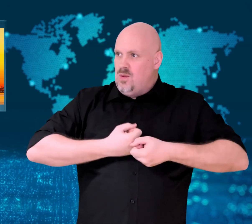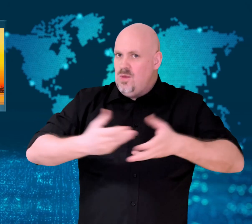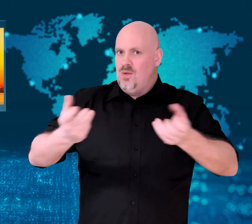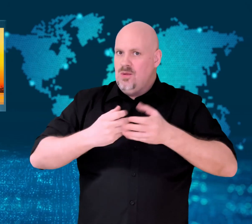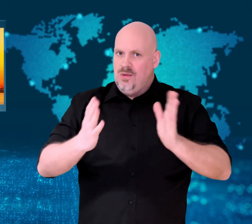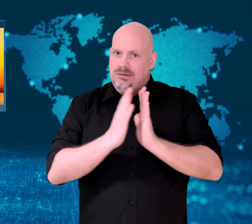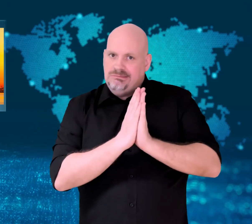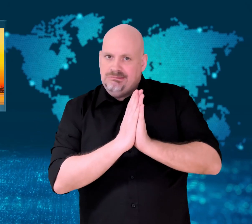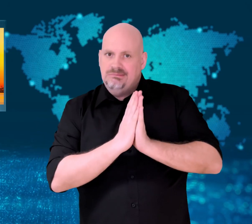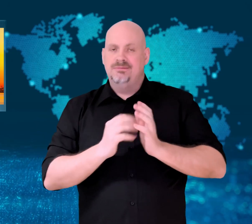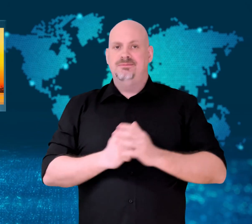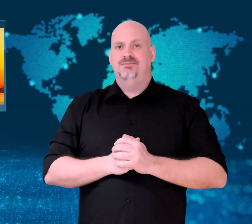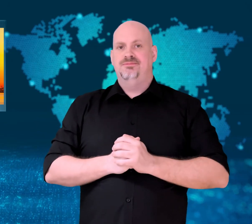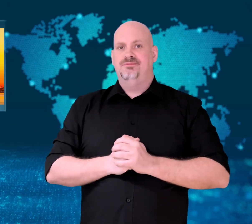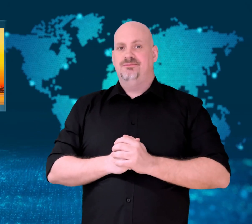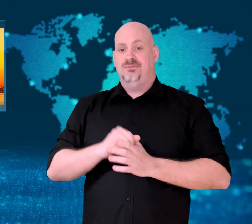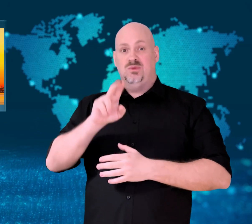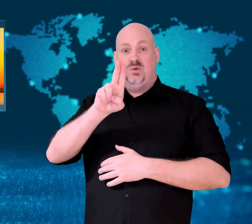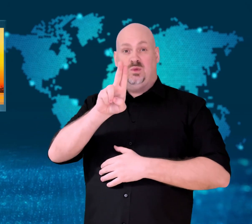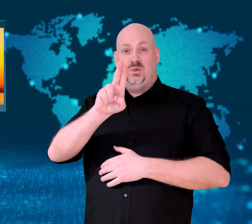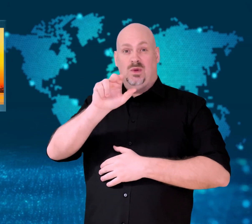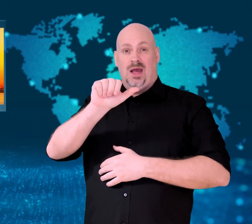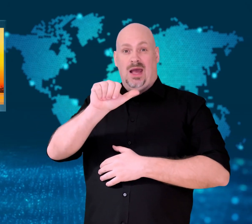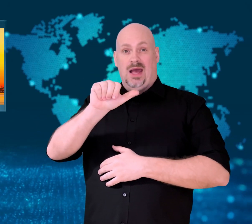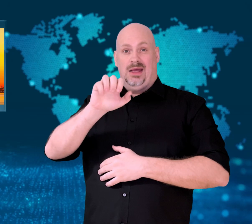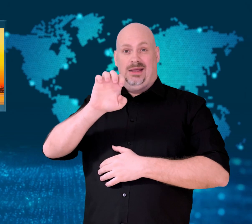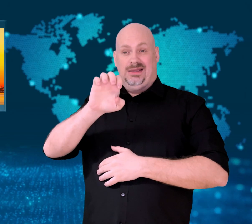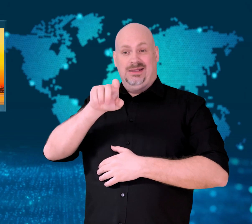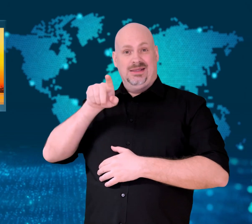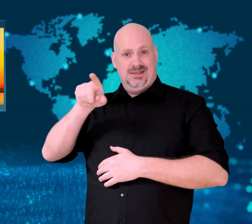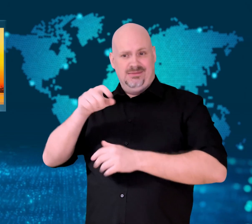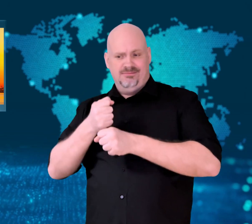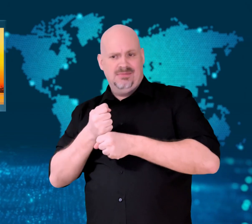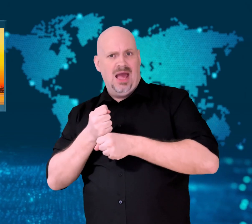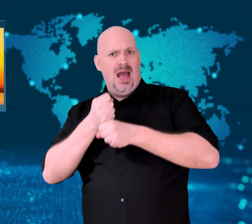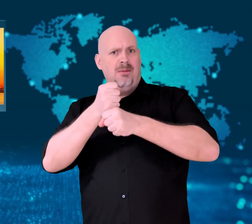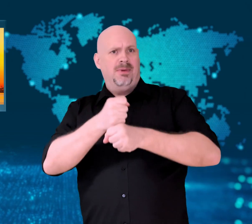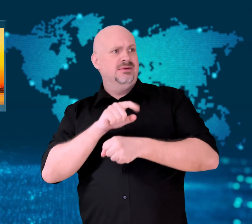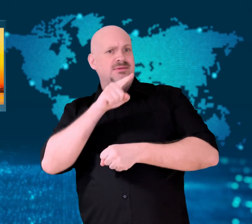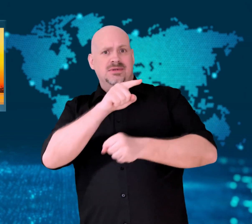The statement came from UAE’s Ambassador